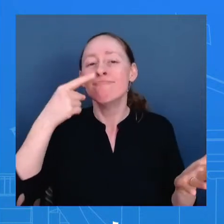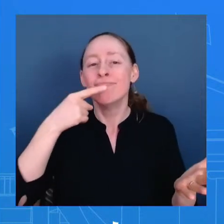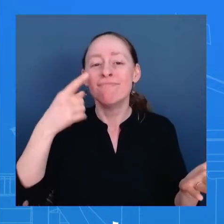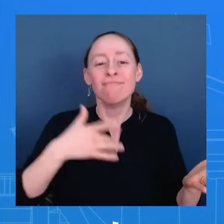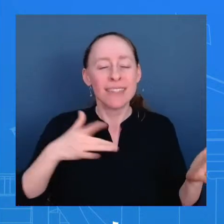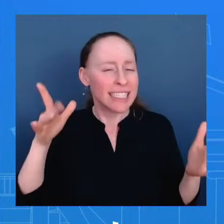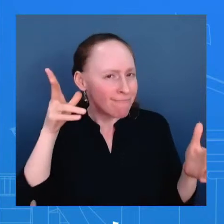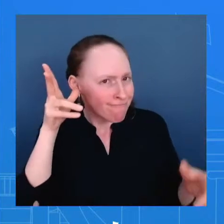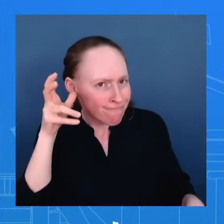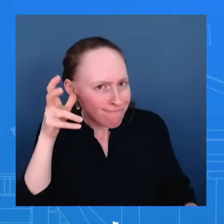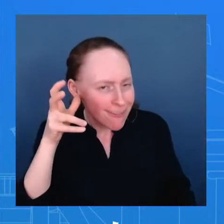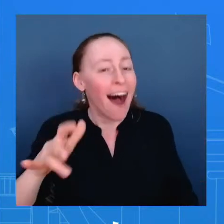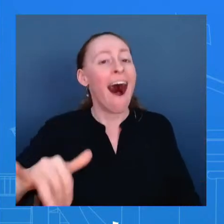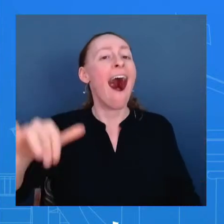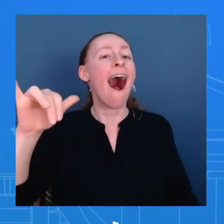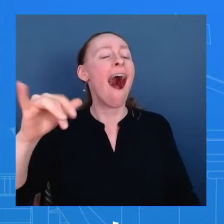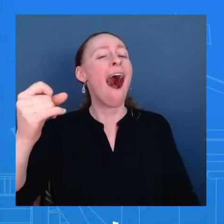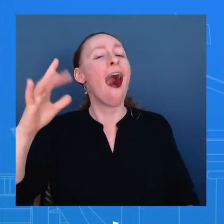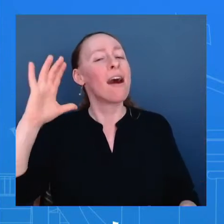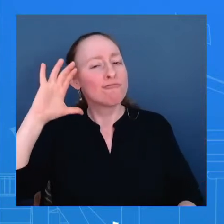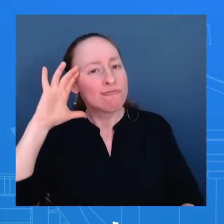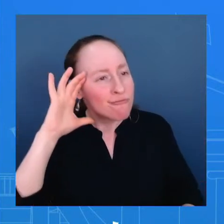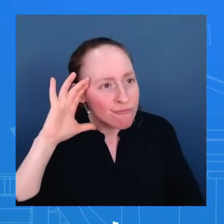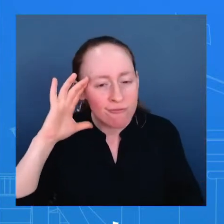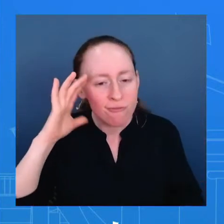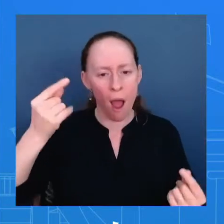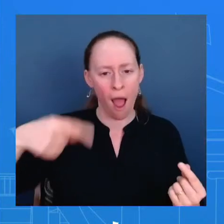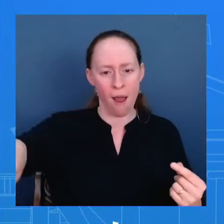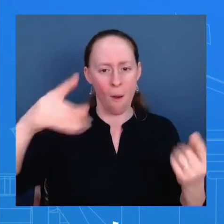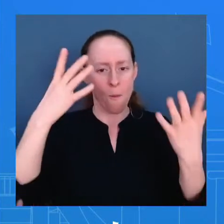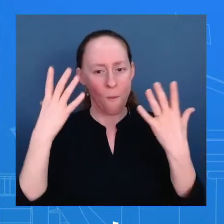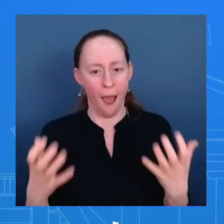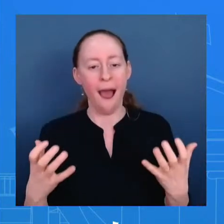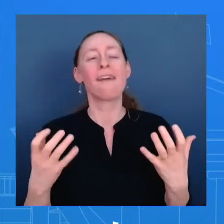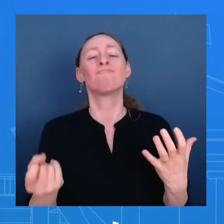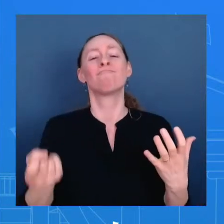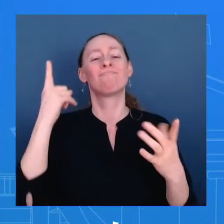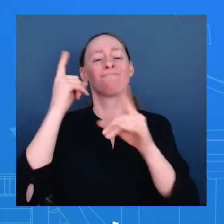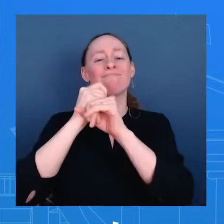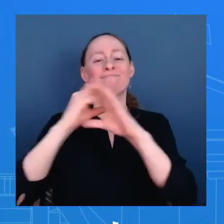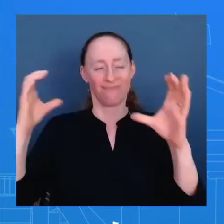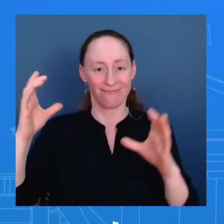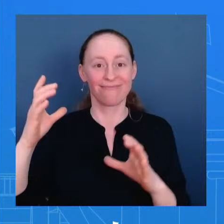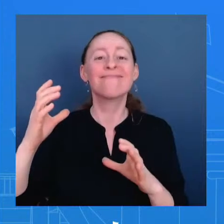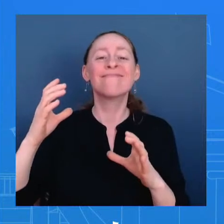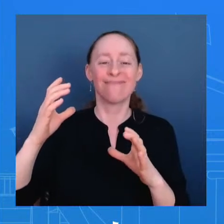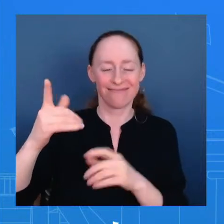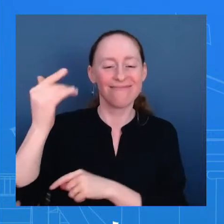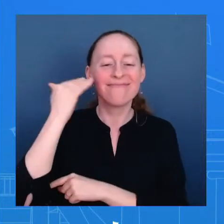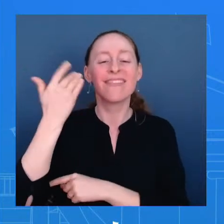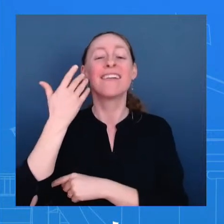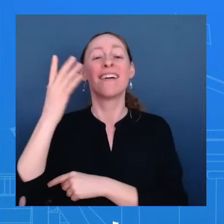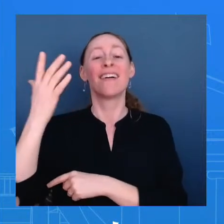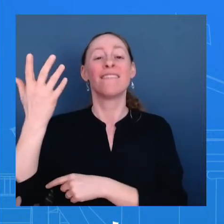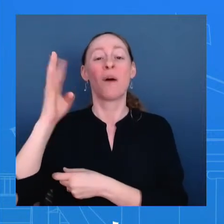Many of you know that four years ago, many of them were denied a commencement because of the pandemic -- the greatest pandemic since 1918.